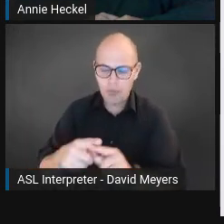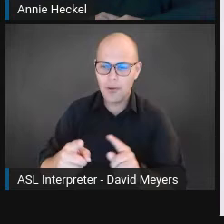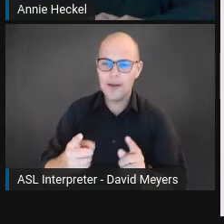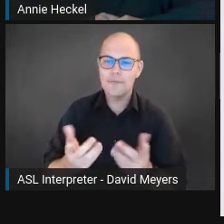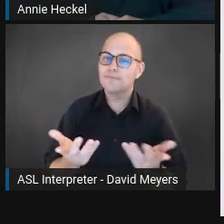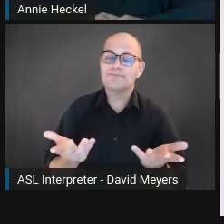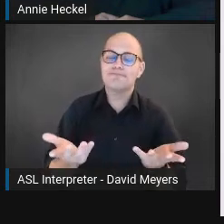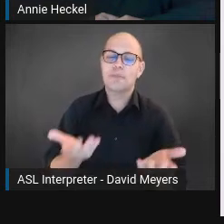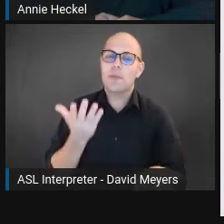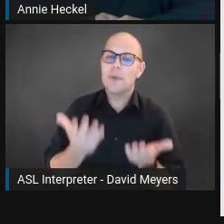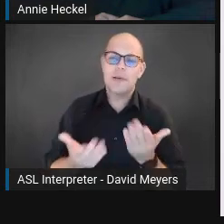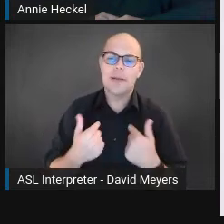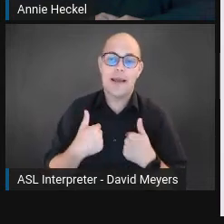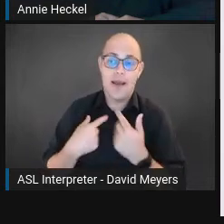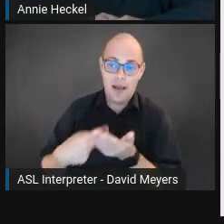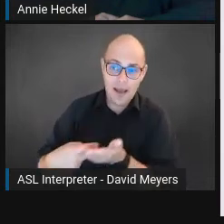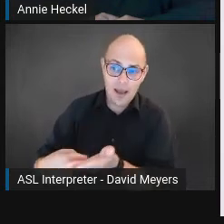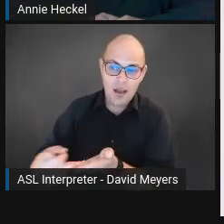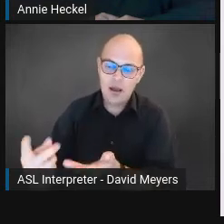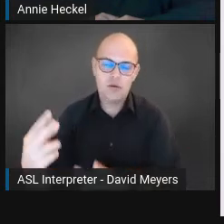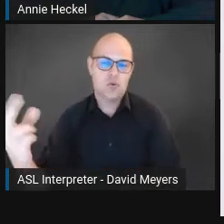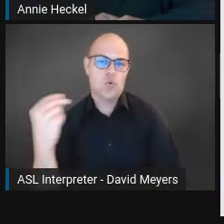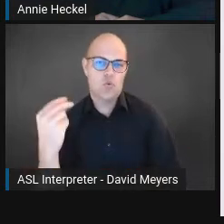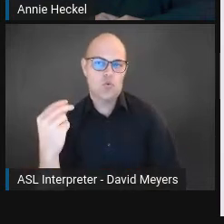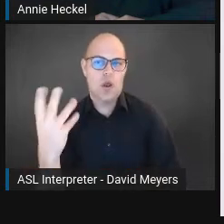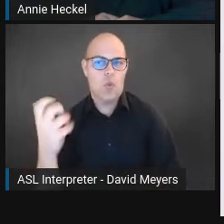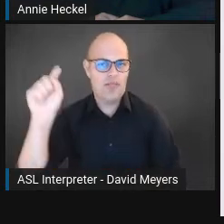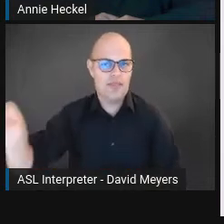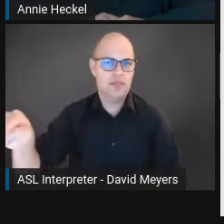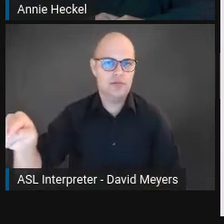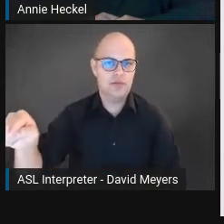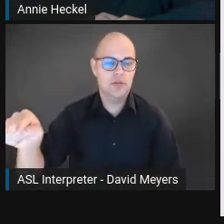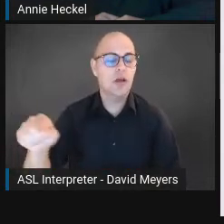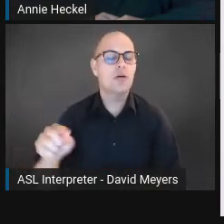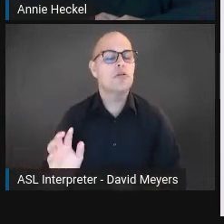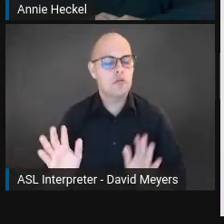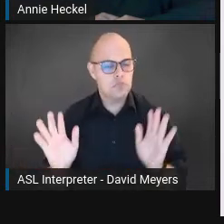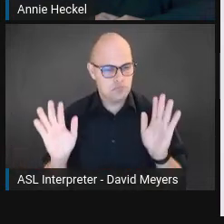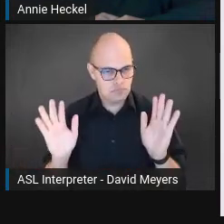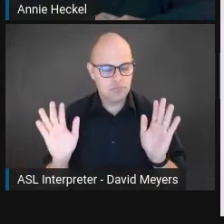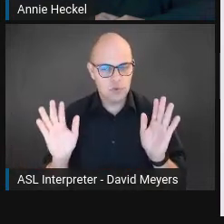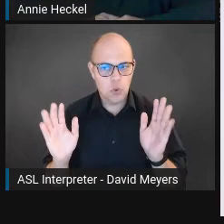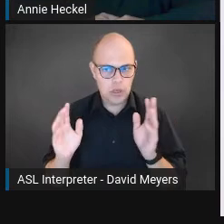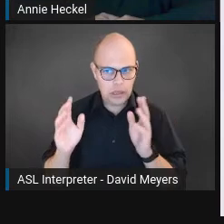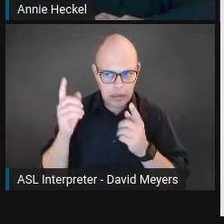I can move into the compromise phase, like how can I get the end result